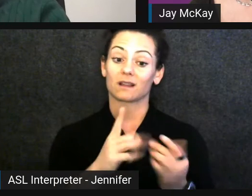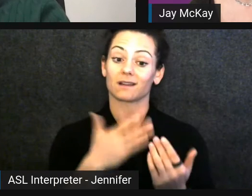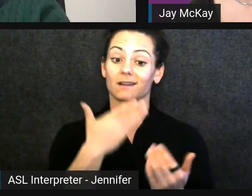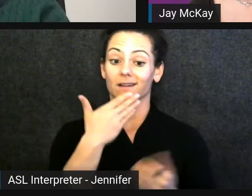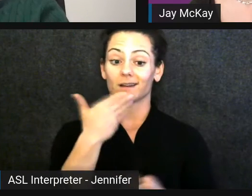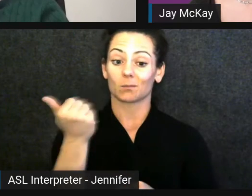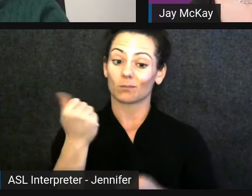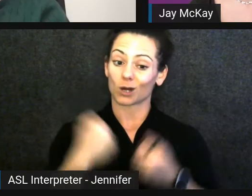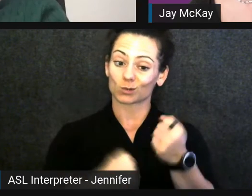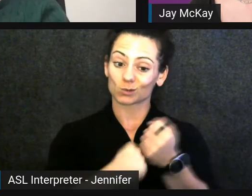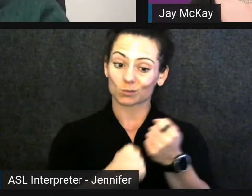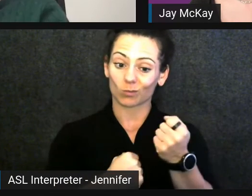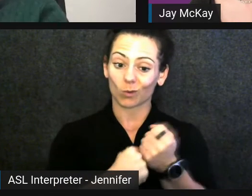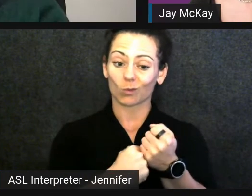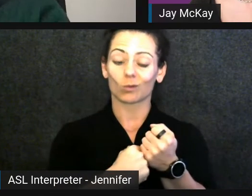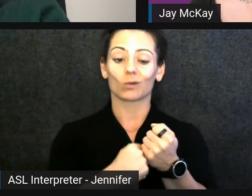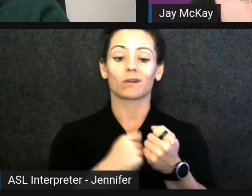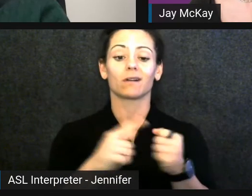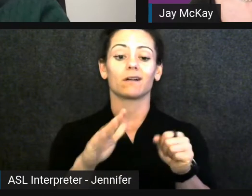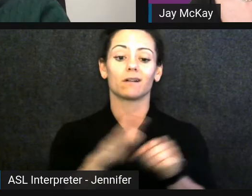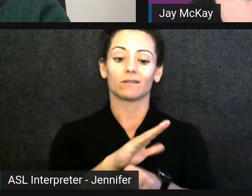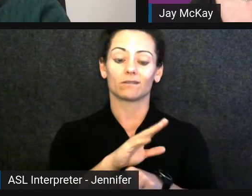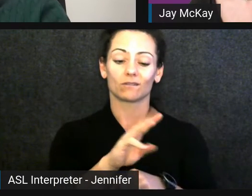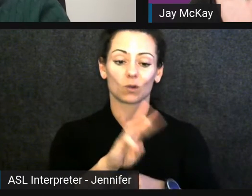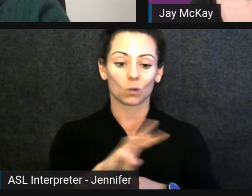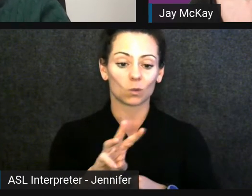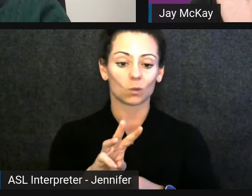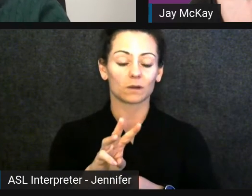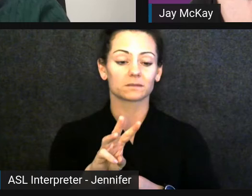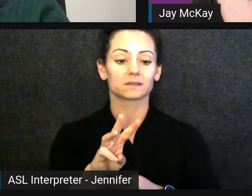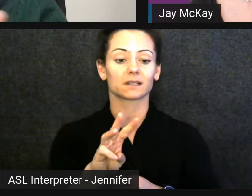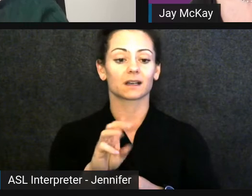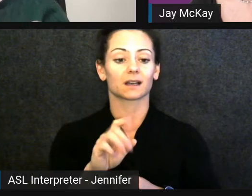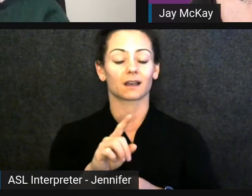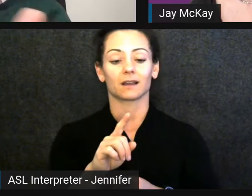You have a full site audit, so you actually have people